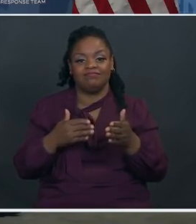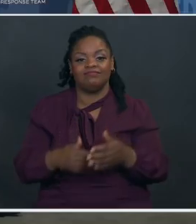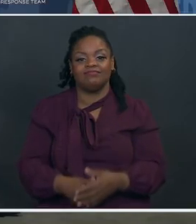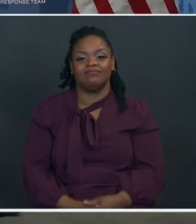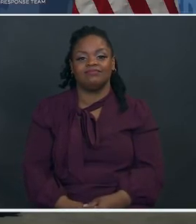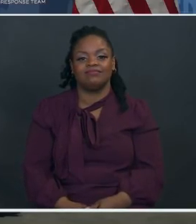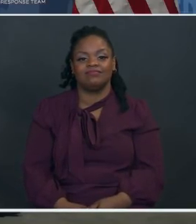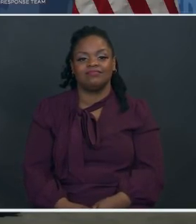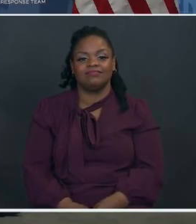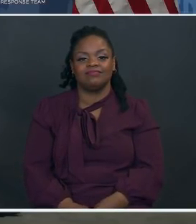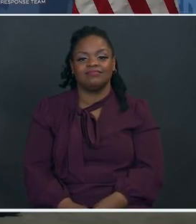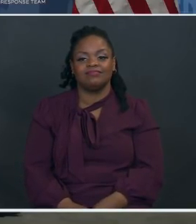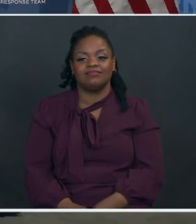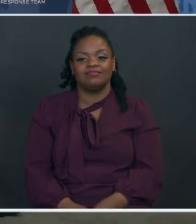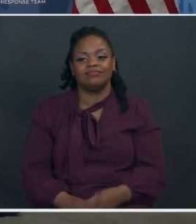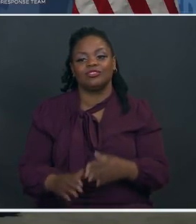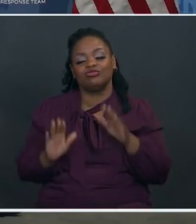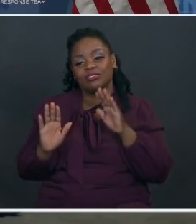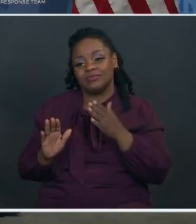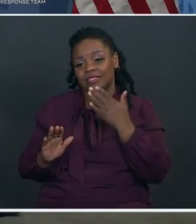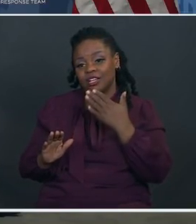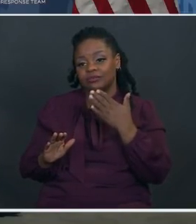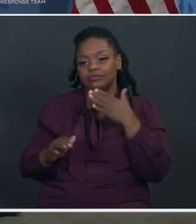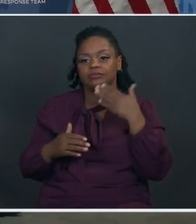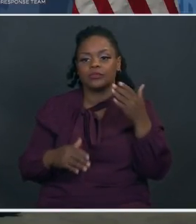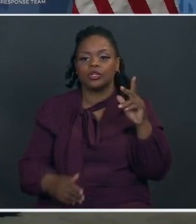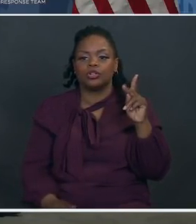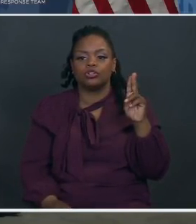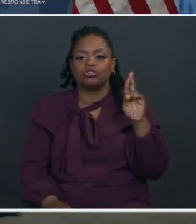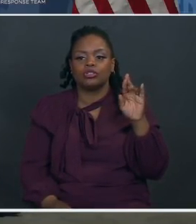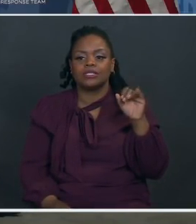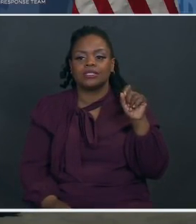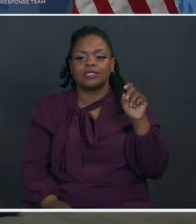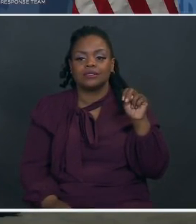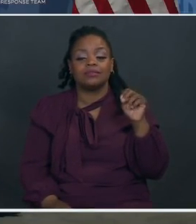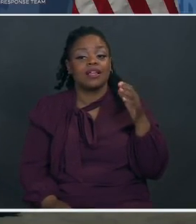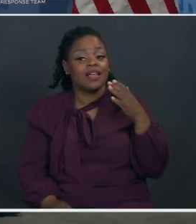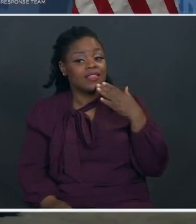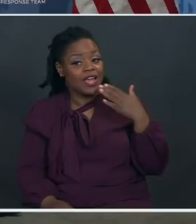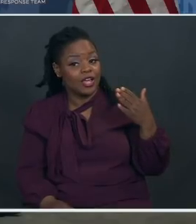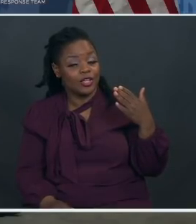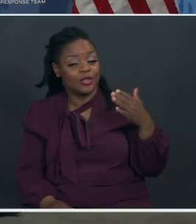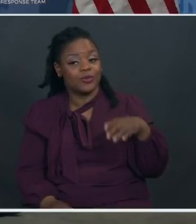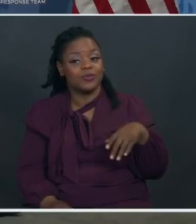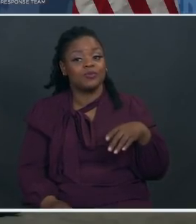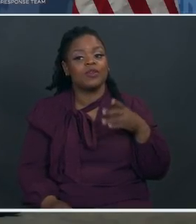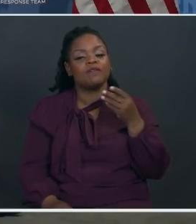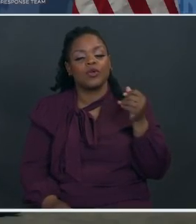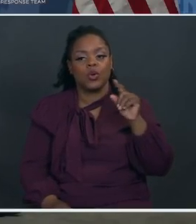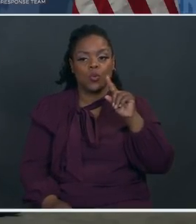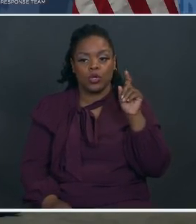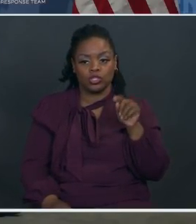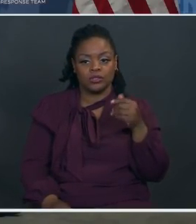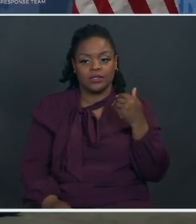Male Speaker: Great, great. Let's go to Kristen Walker with NBC News. The Press: Thank you so much. A couple of questions just to follow up on that.